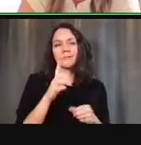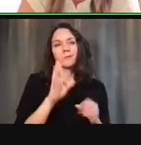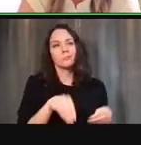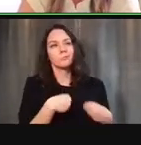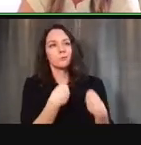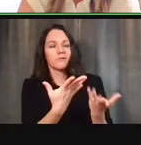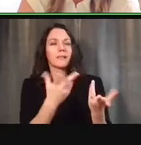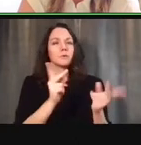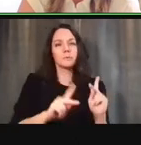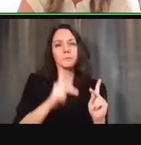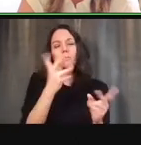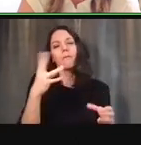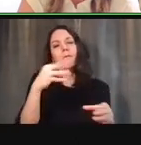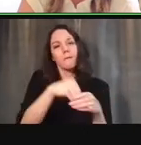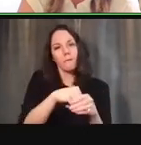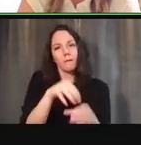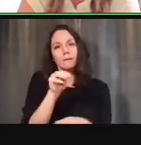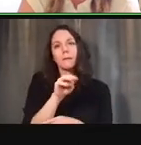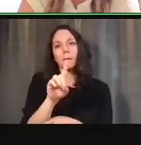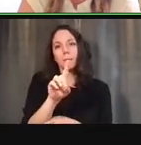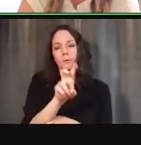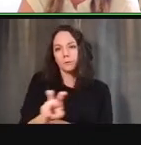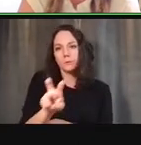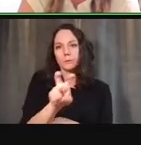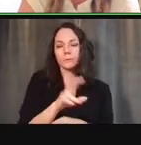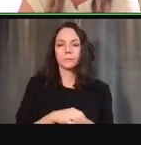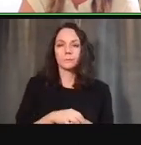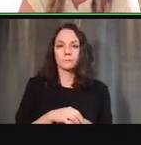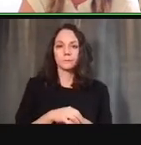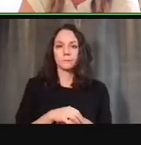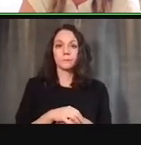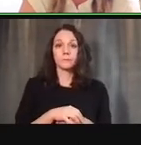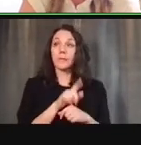And as we set these out and people started to fill them out, we realized that they're